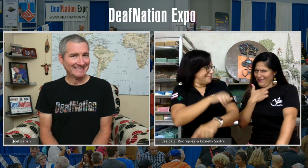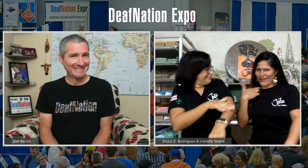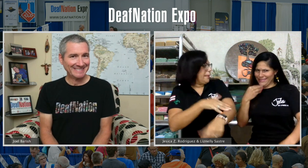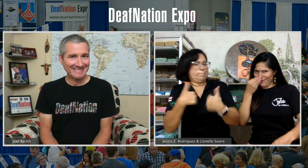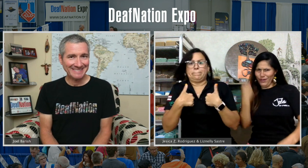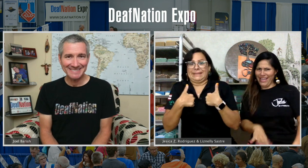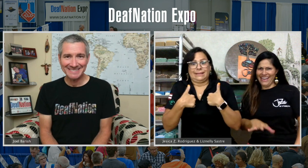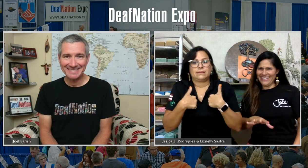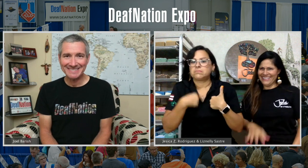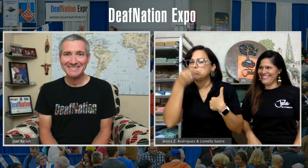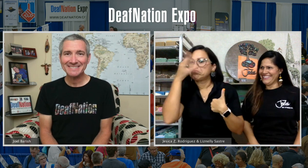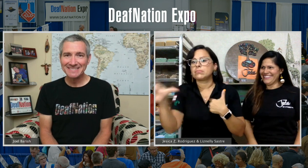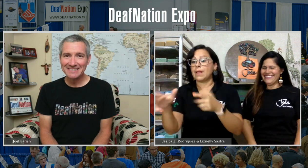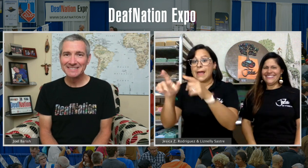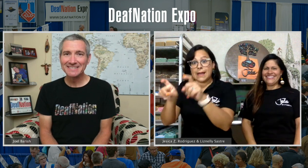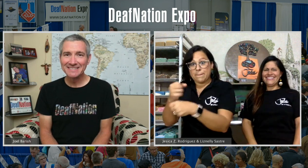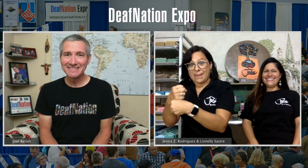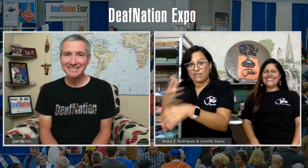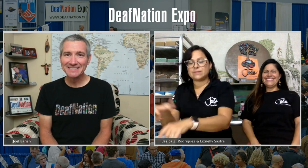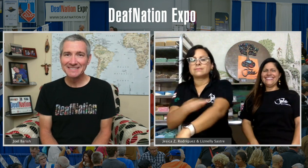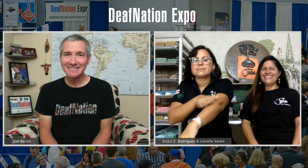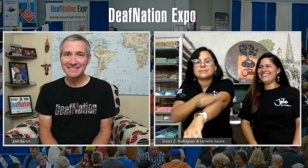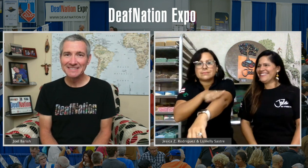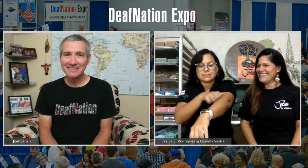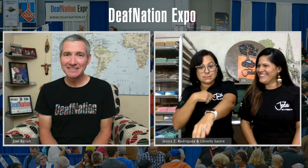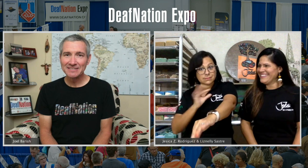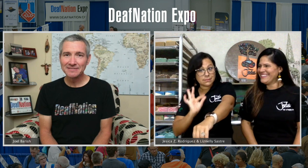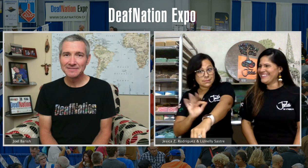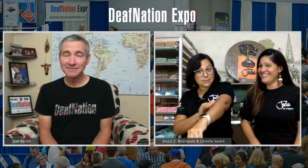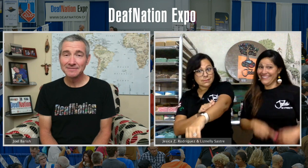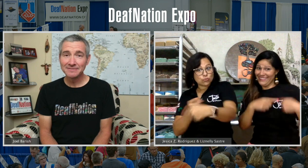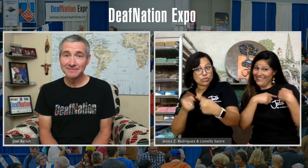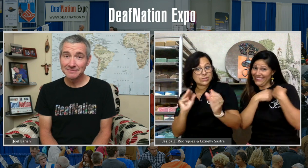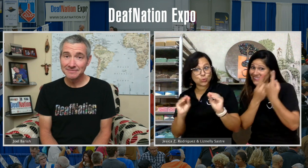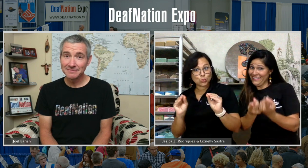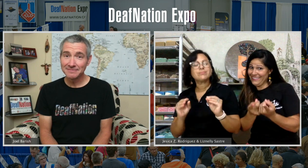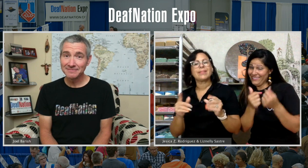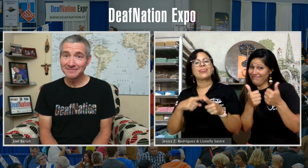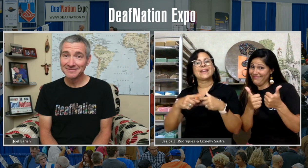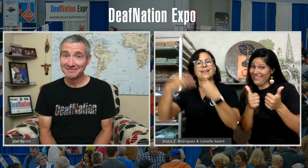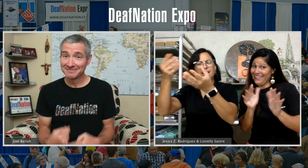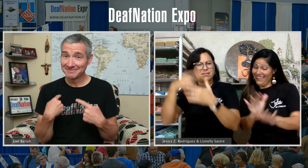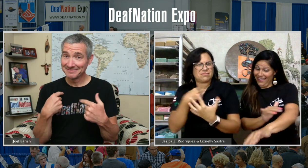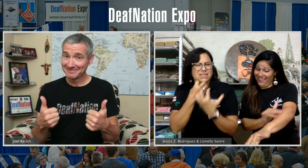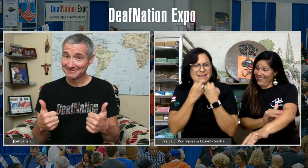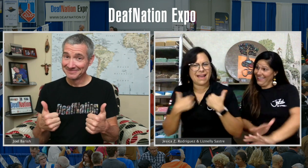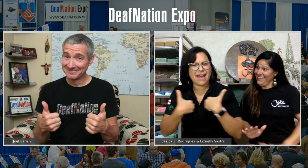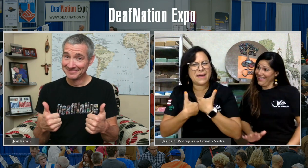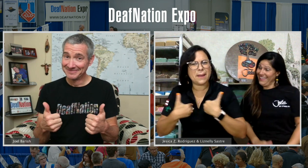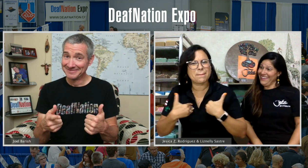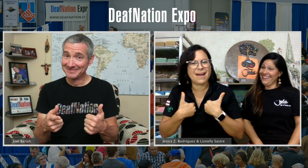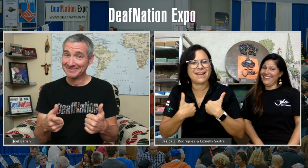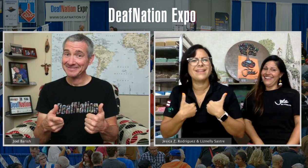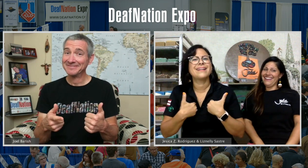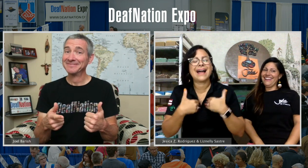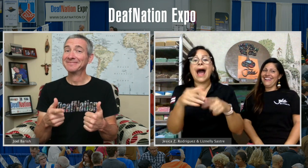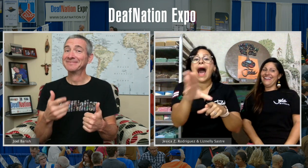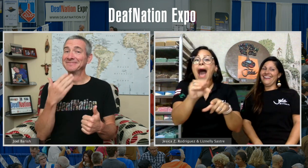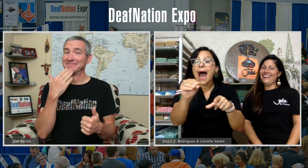We don’t test on animals. Yes. I don’t mind. After I make it, I’ll test it on myself. If there’s no allergies, then I’ll use it. No issues so far! I care about animals.